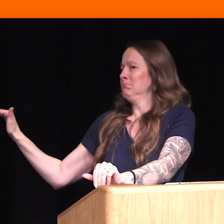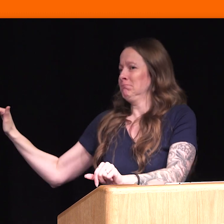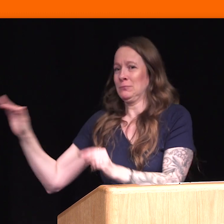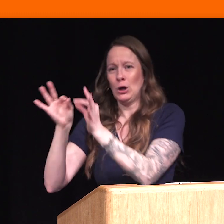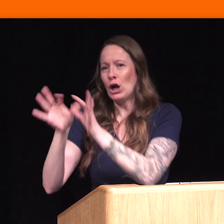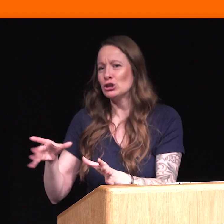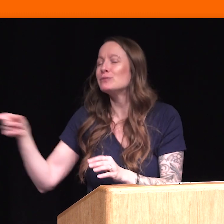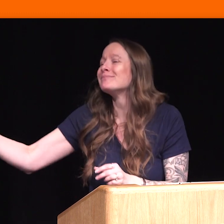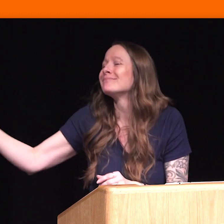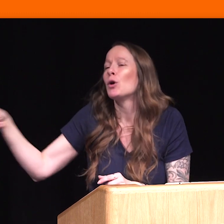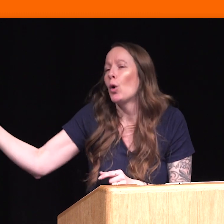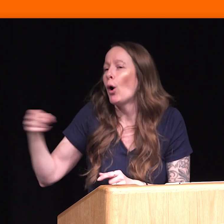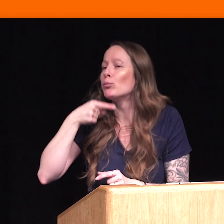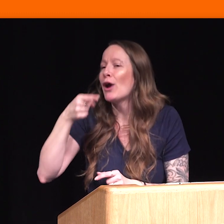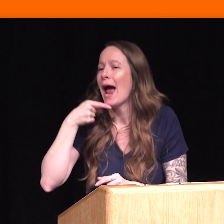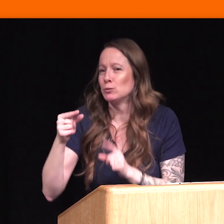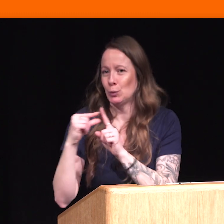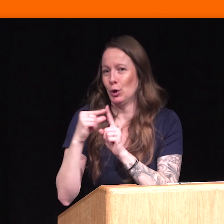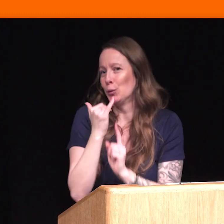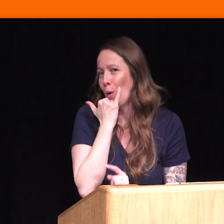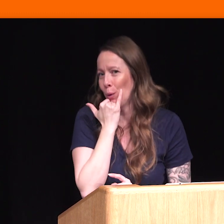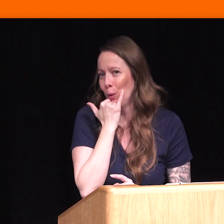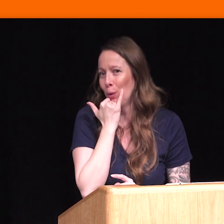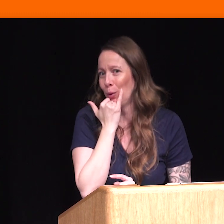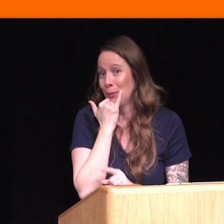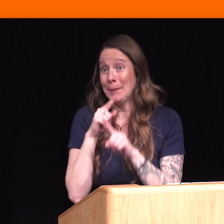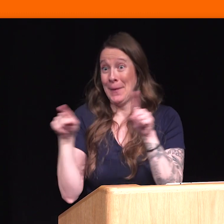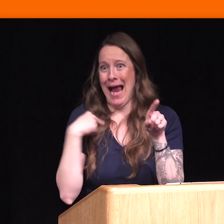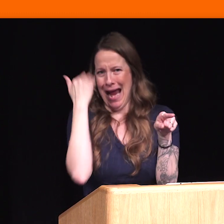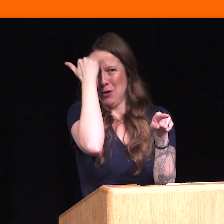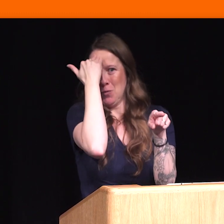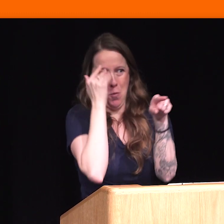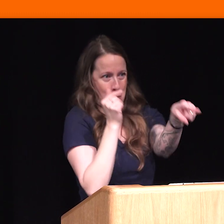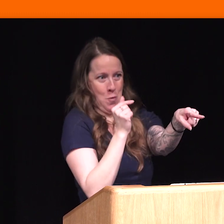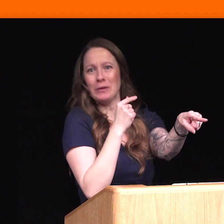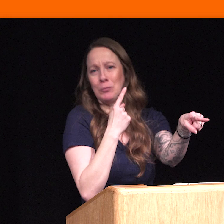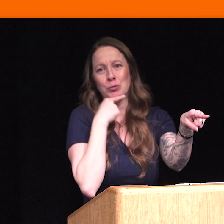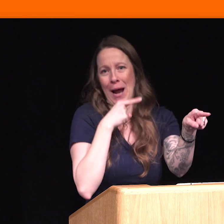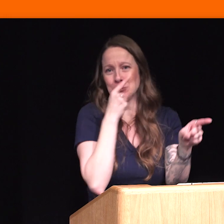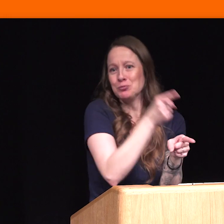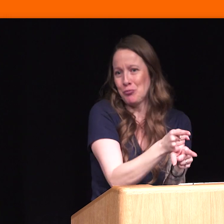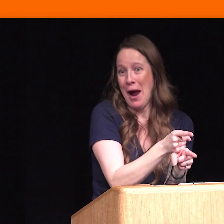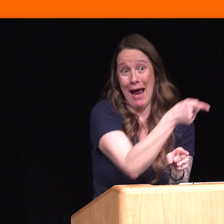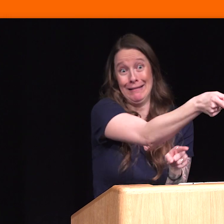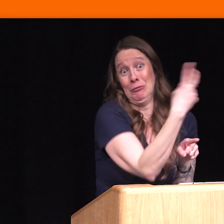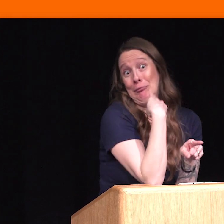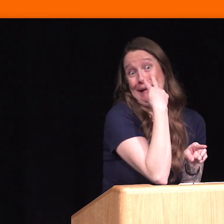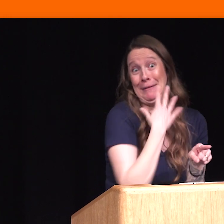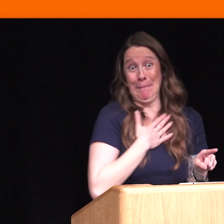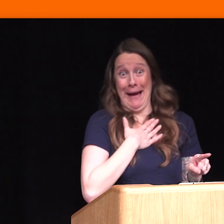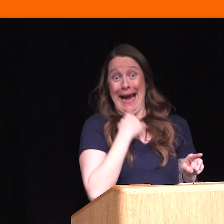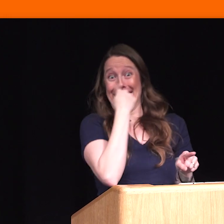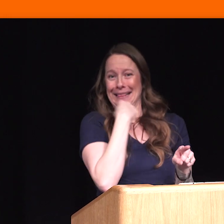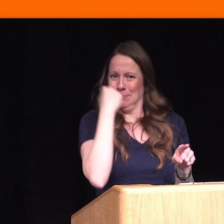and paused and said to the interpreter, "You're pronouncing this word wrong. I know that Sara is pronouncing it right."